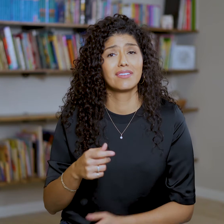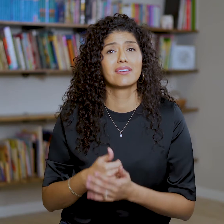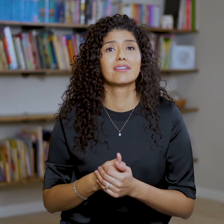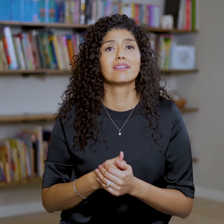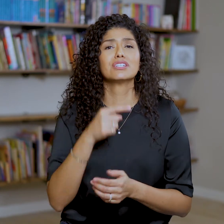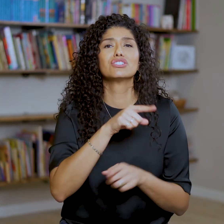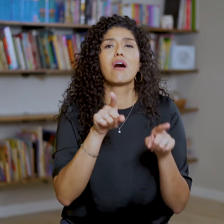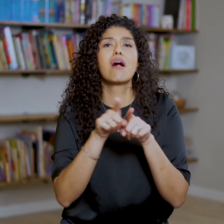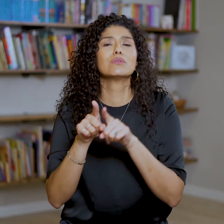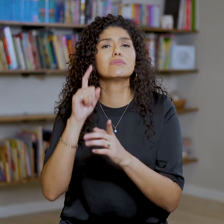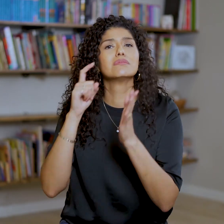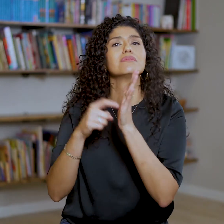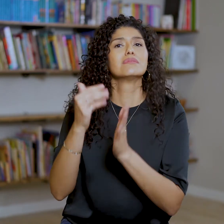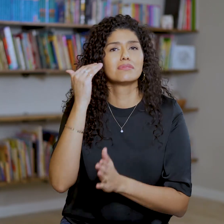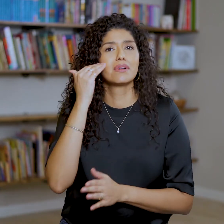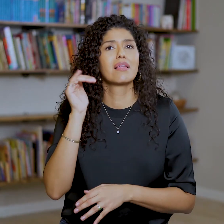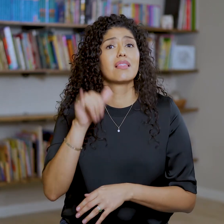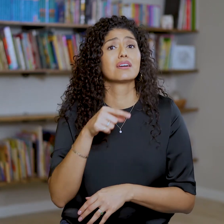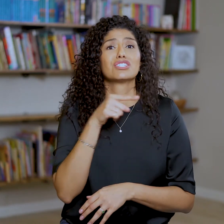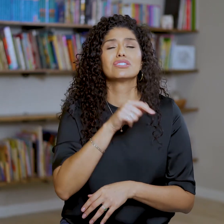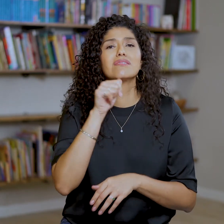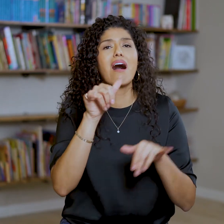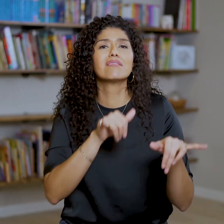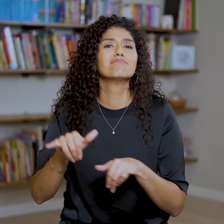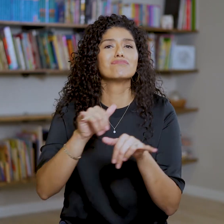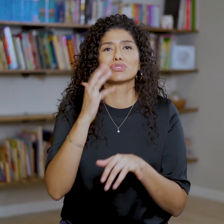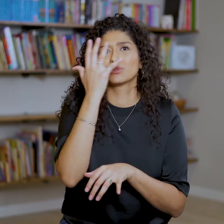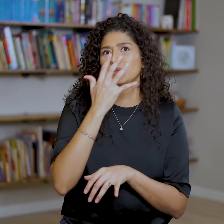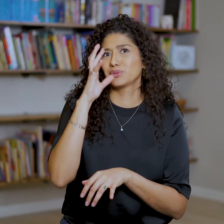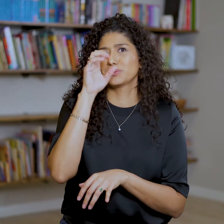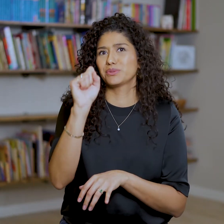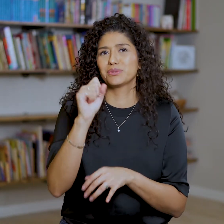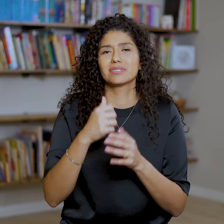She also acknowledges that she’s not conventionally attractive